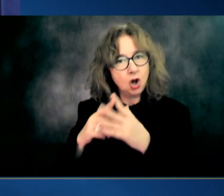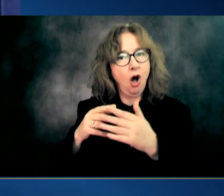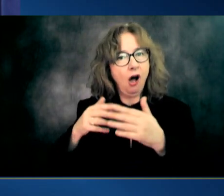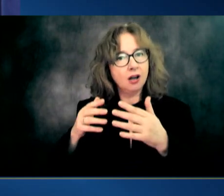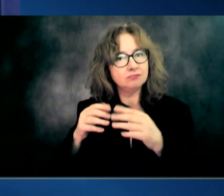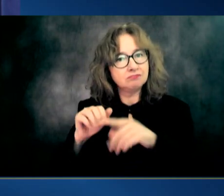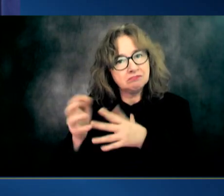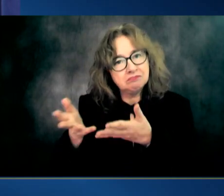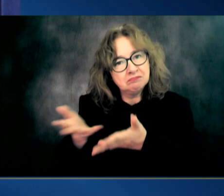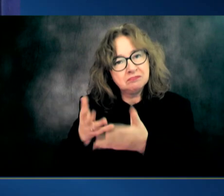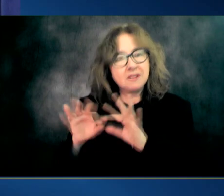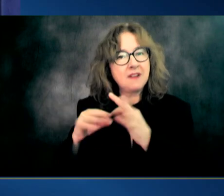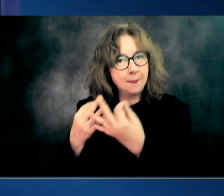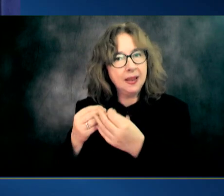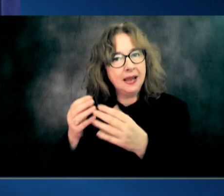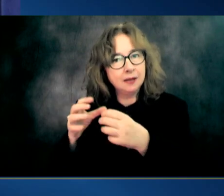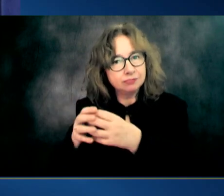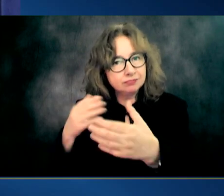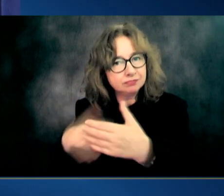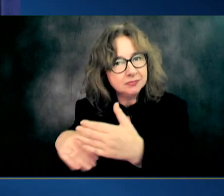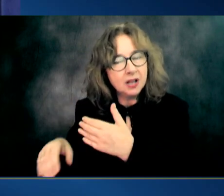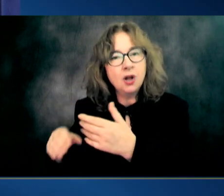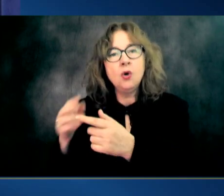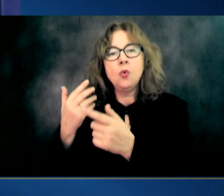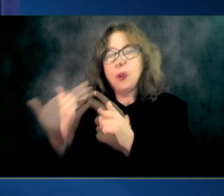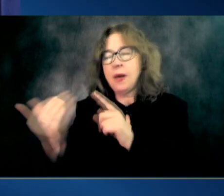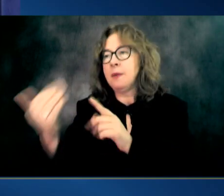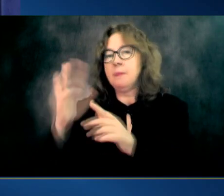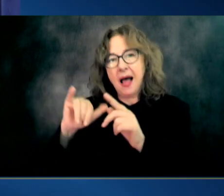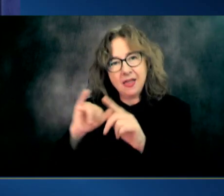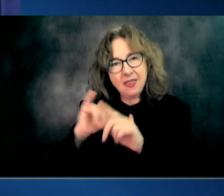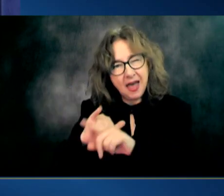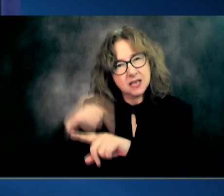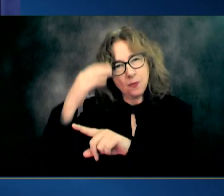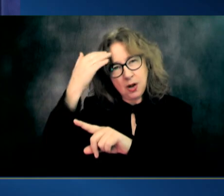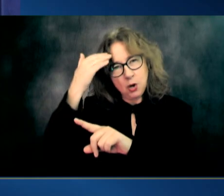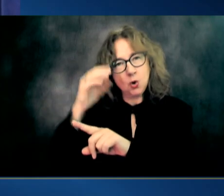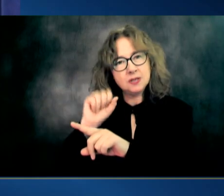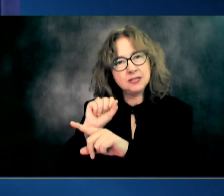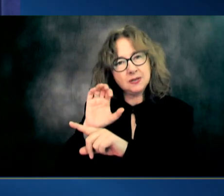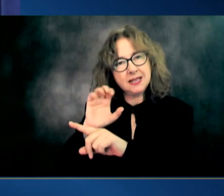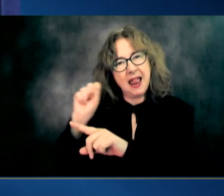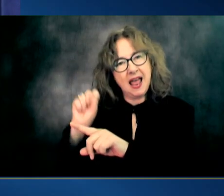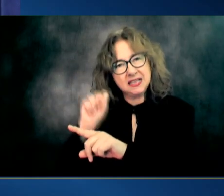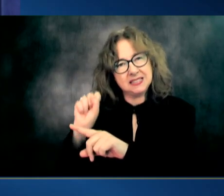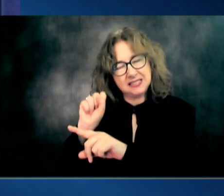the knowledge of the sickle cell S trait. And then a year later, we were given our